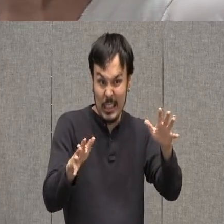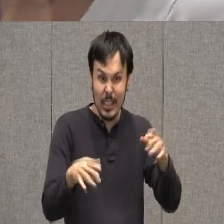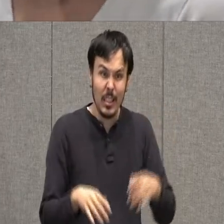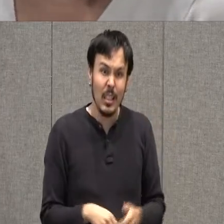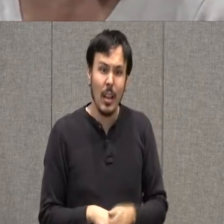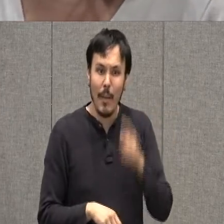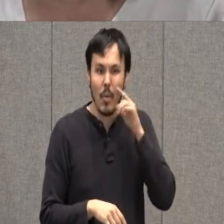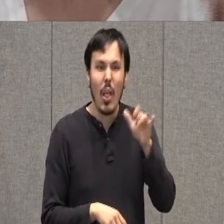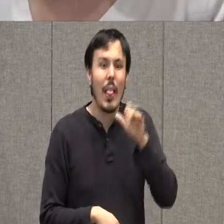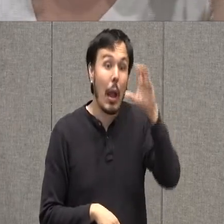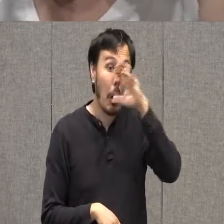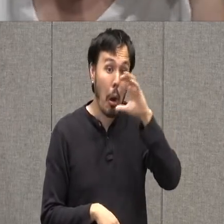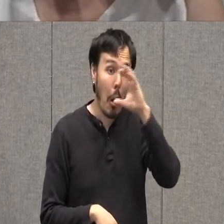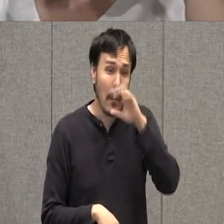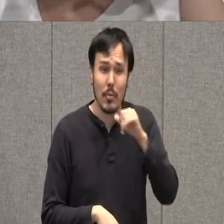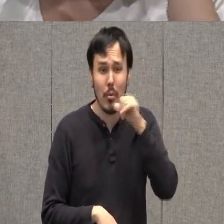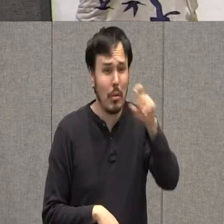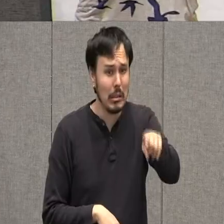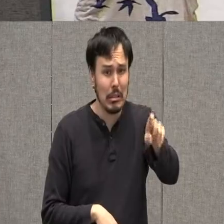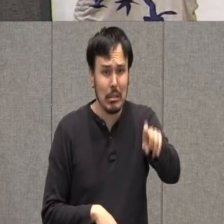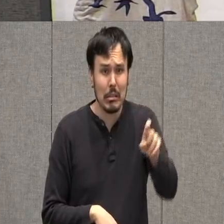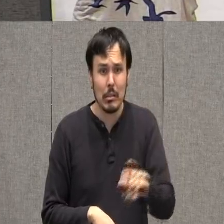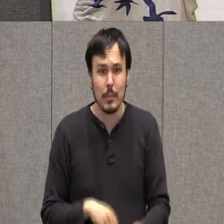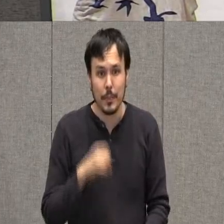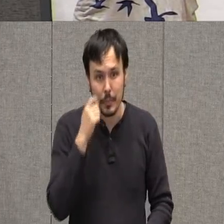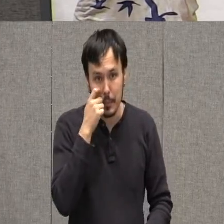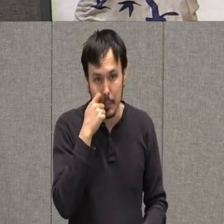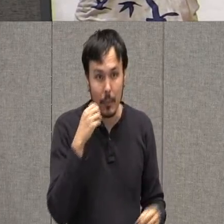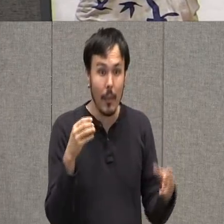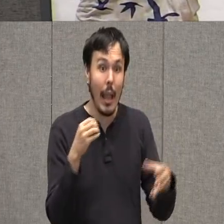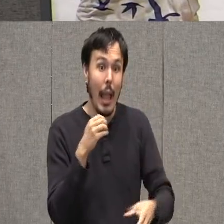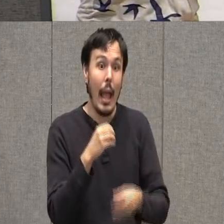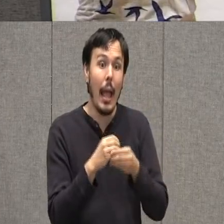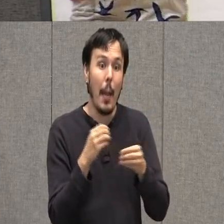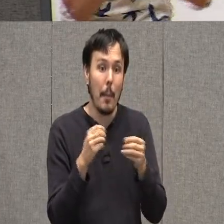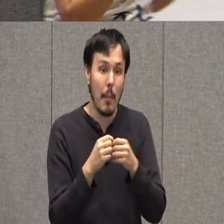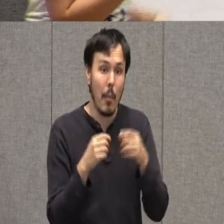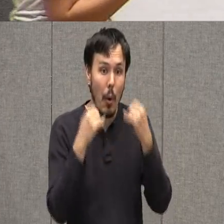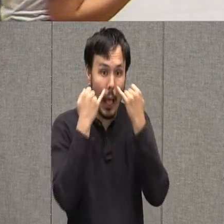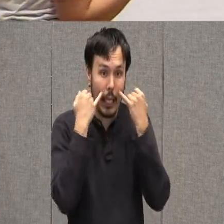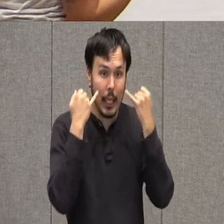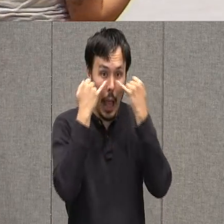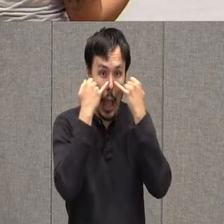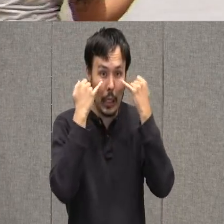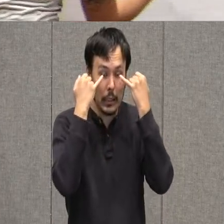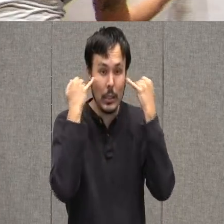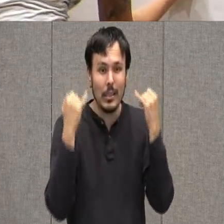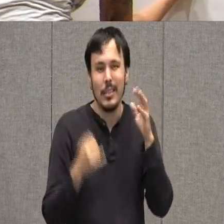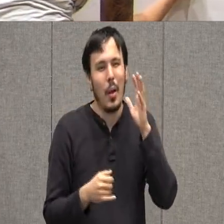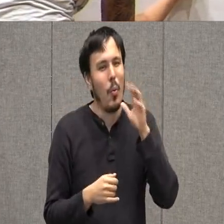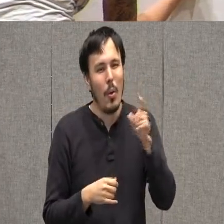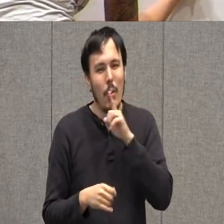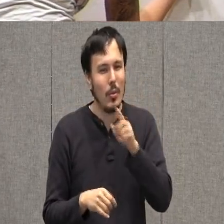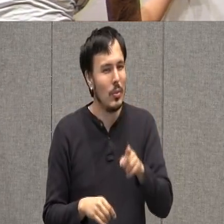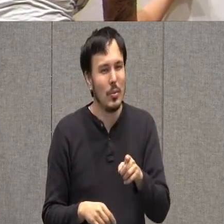or cartoony, often times, when we add more lines, our noses look far less realistic. Like, if I sort of.